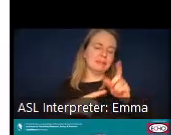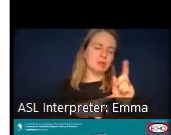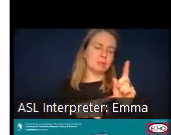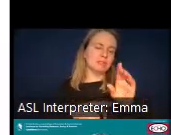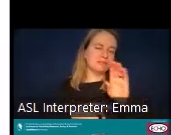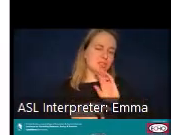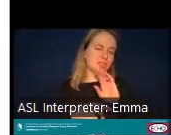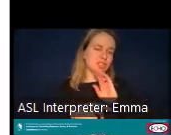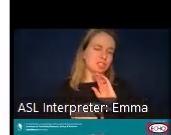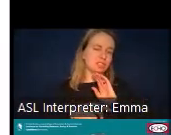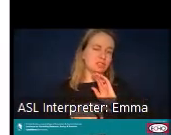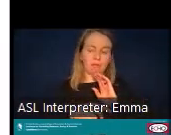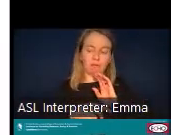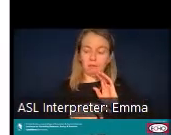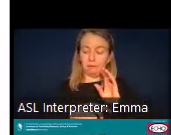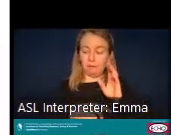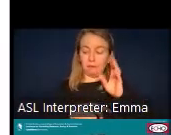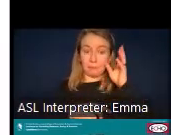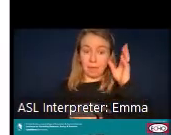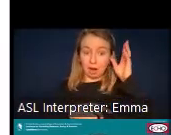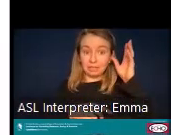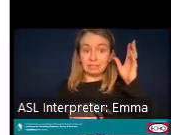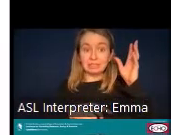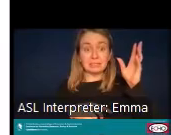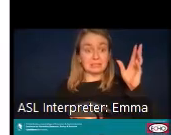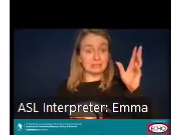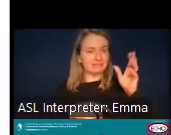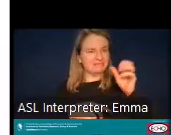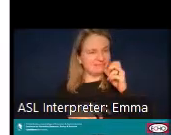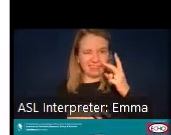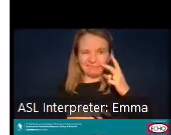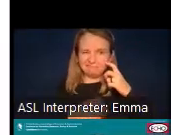Parents are not seeing that at home, and so they really are